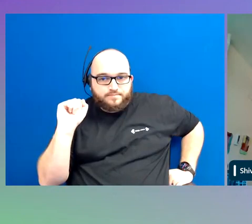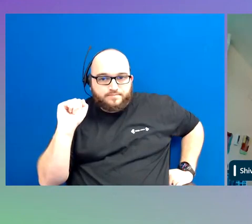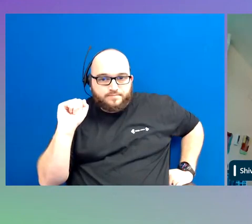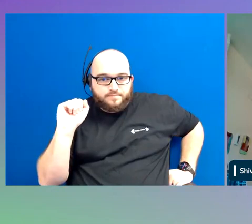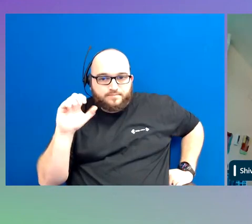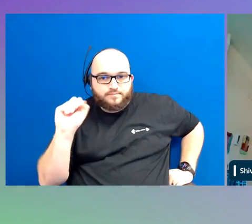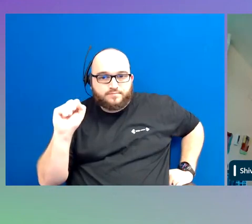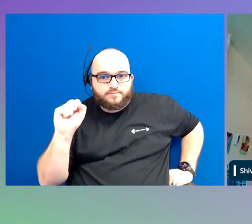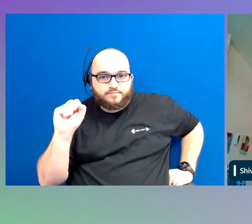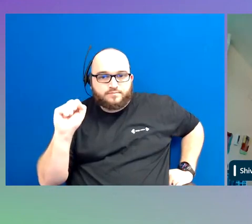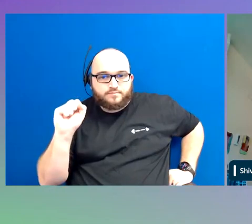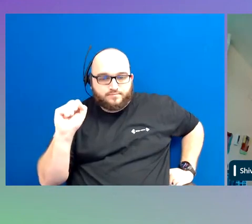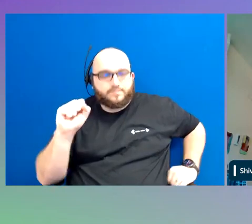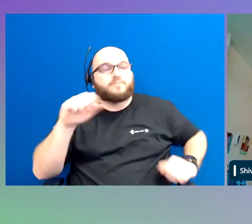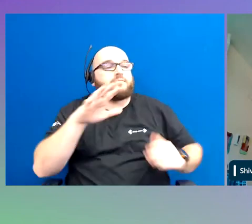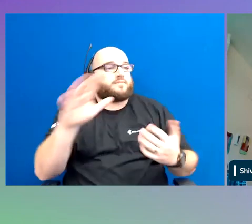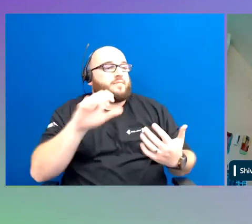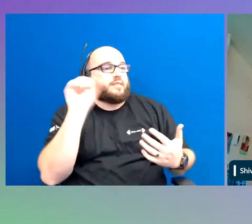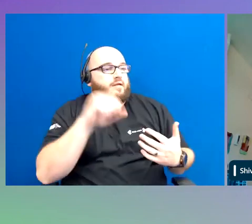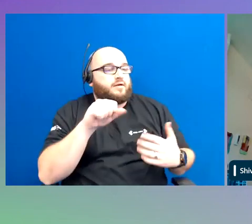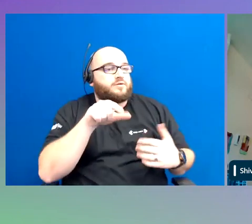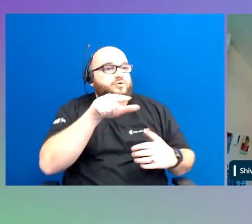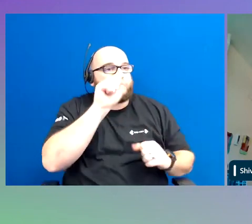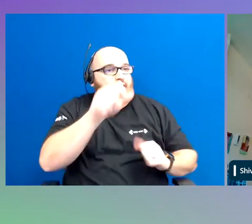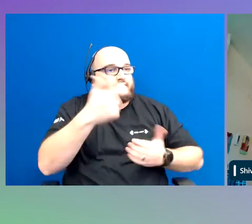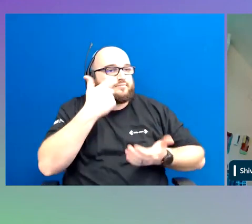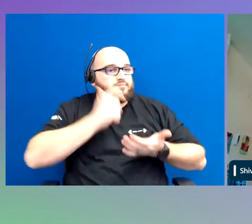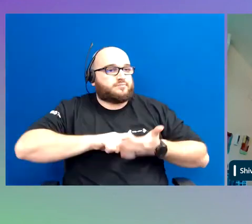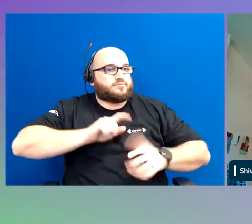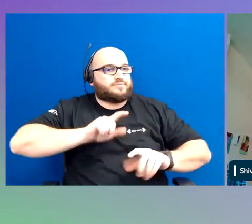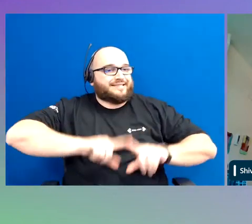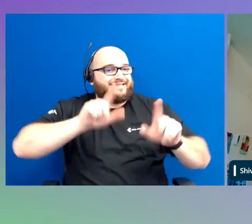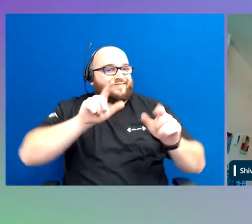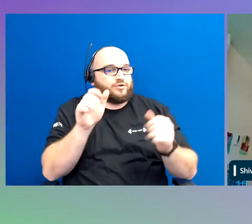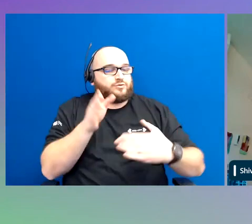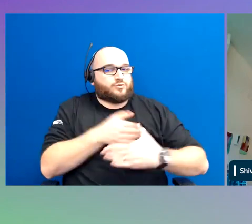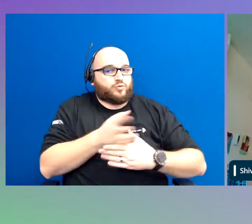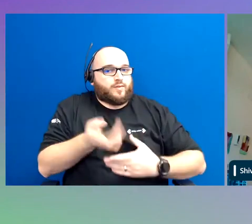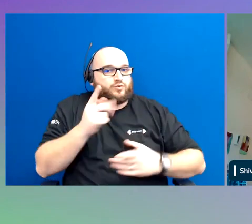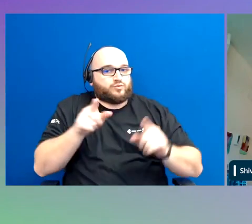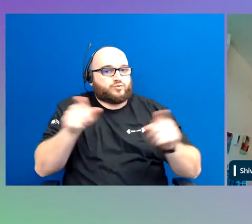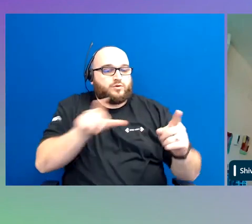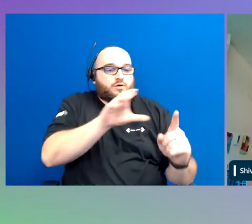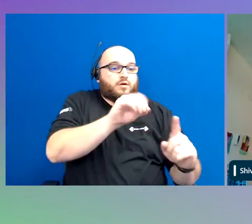One can make a distinction